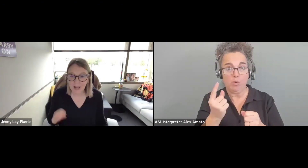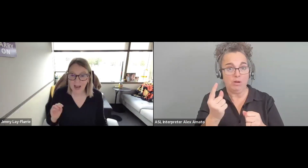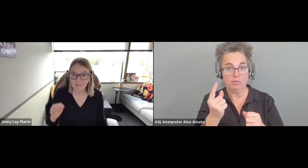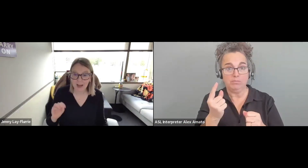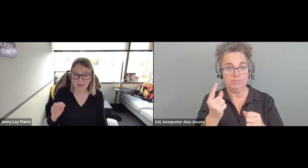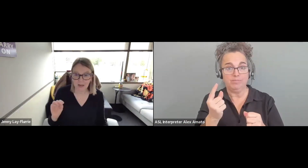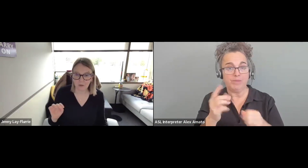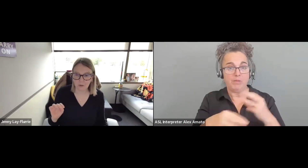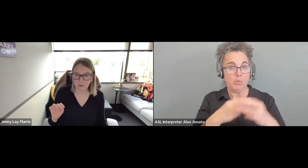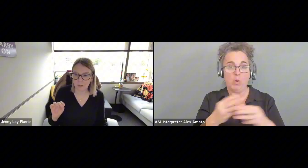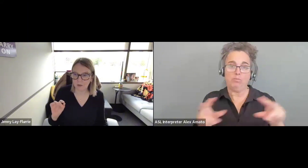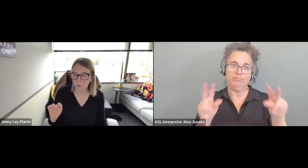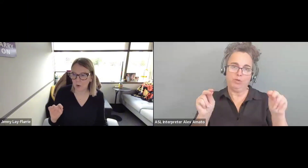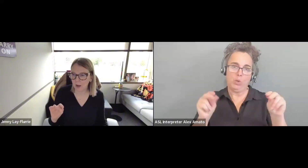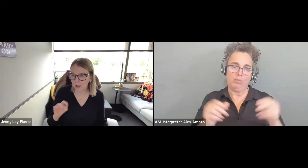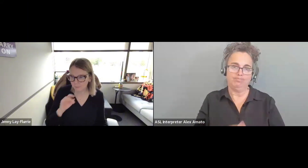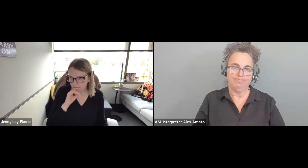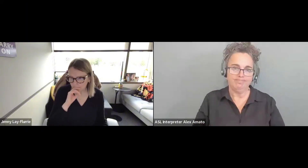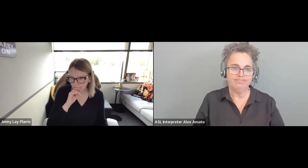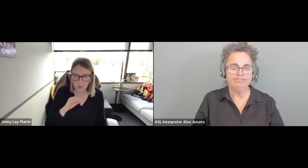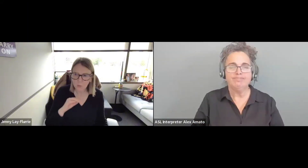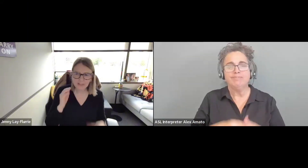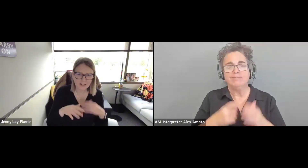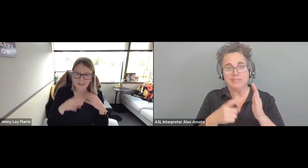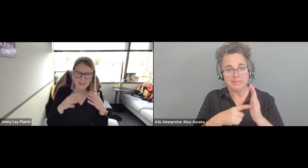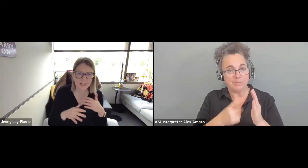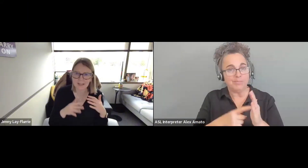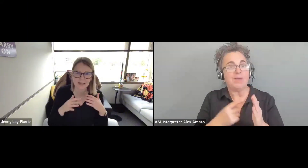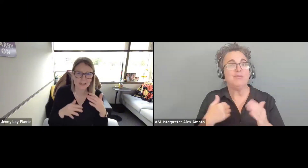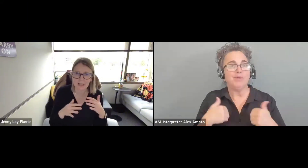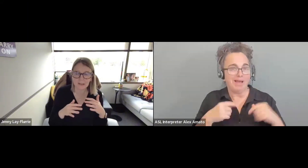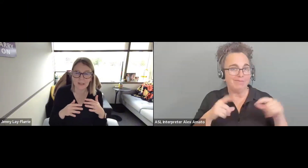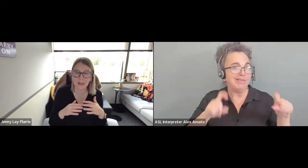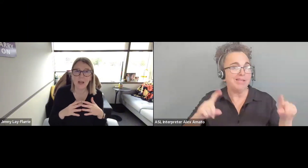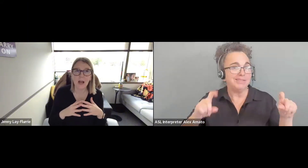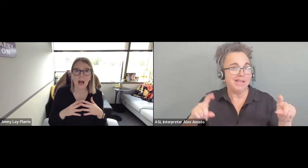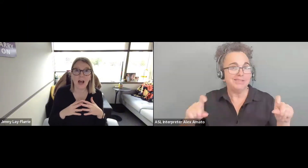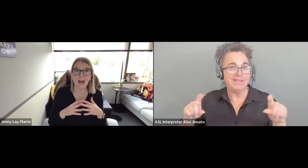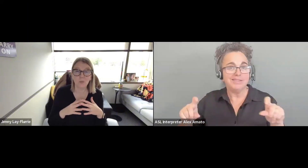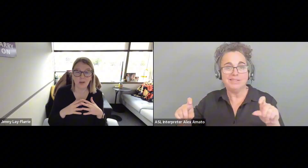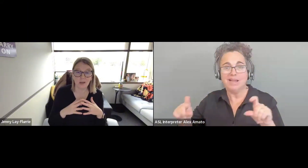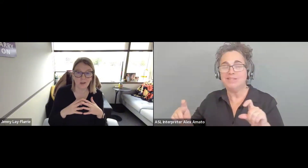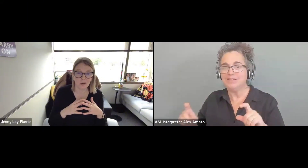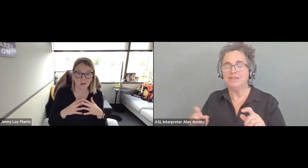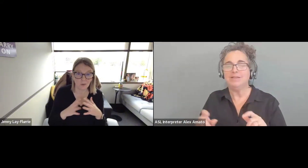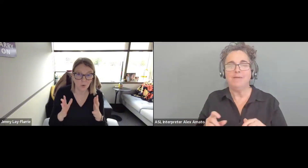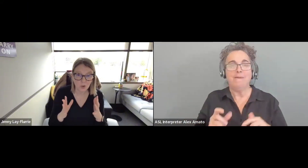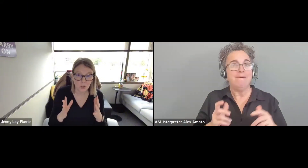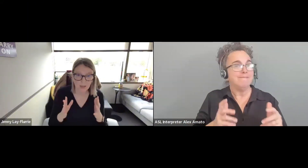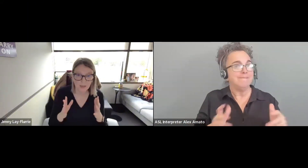And we have had instances where we've tested and tested and tested and we launch